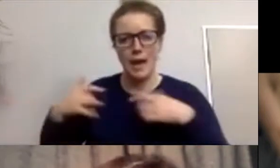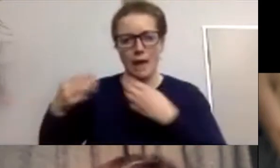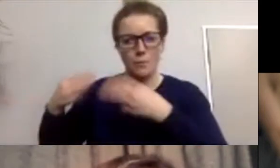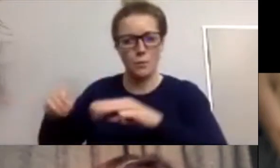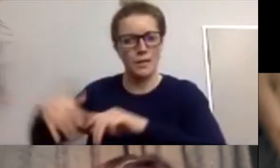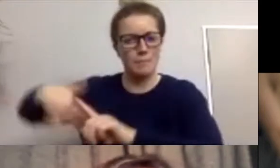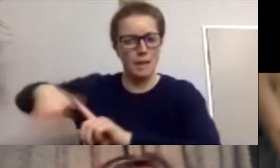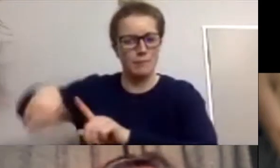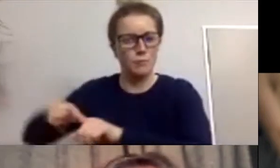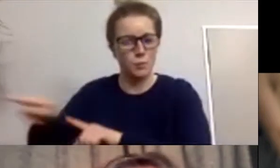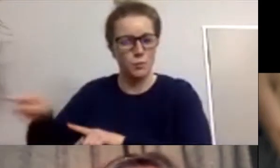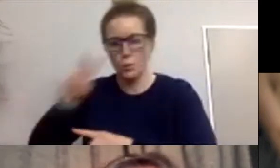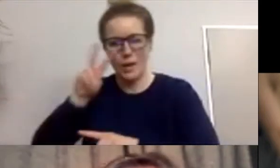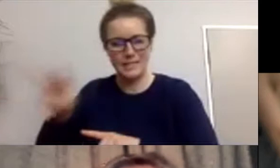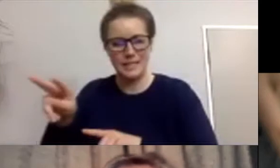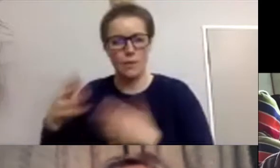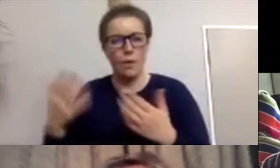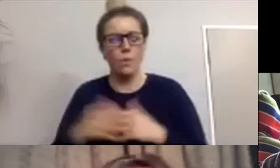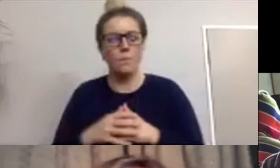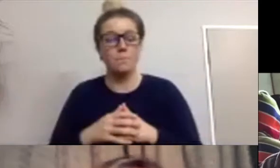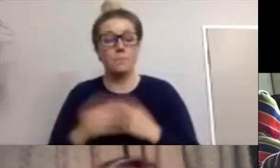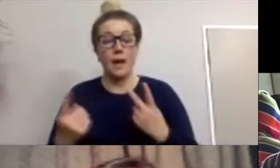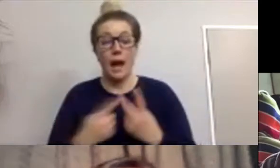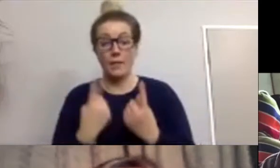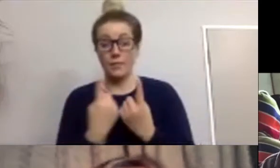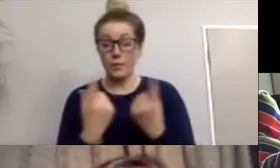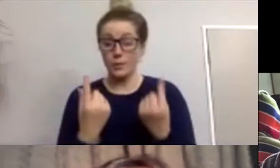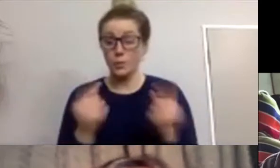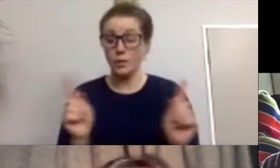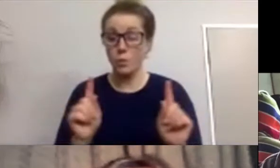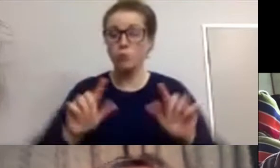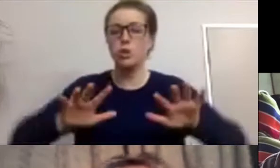The other thing that we are doing: we're doing relaxed performances and we're